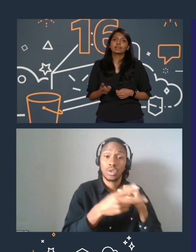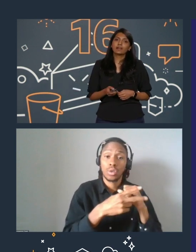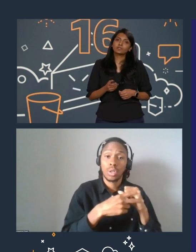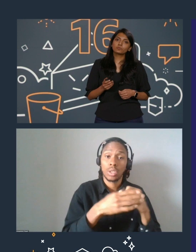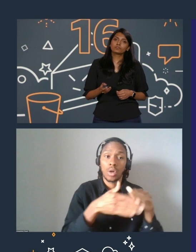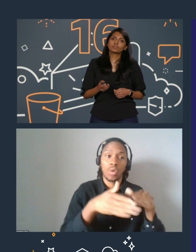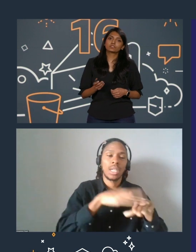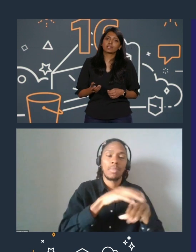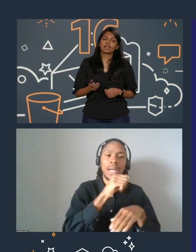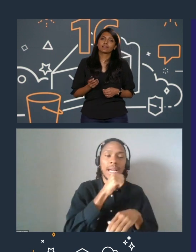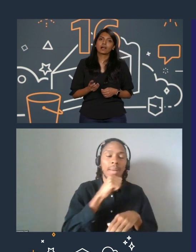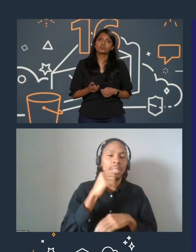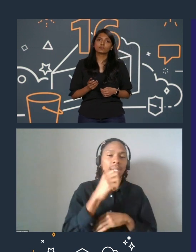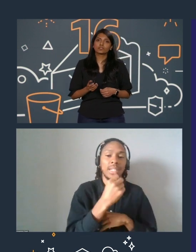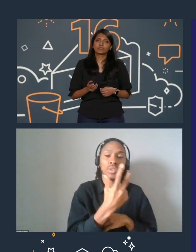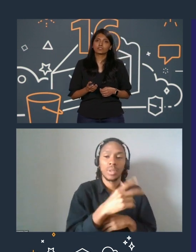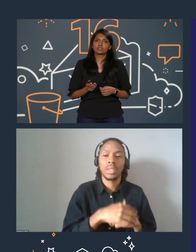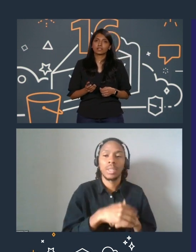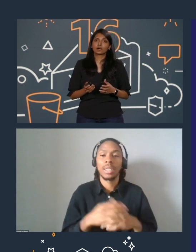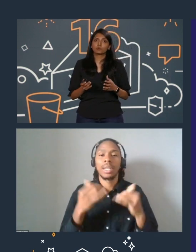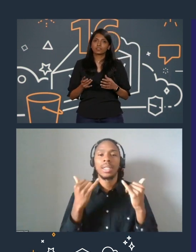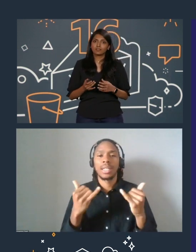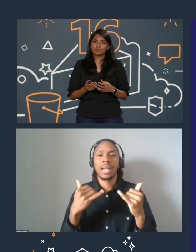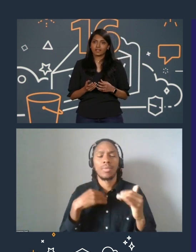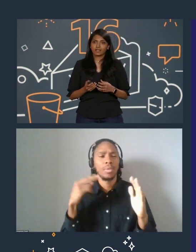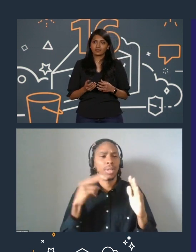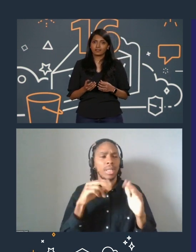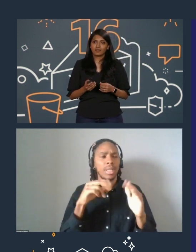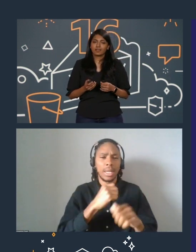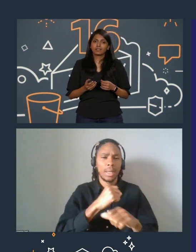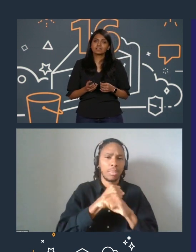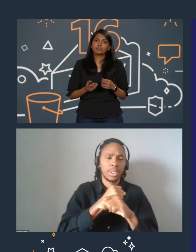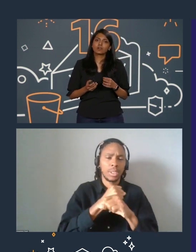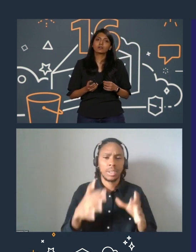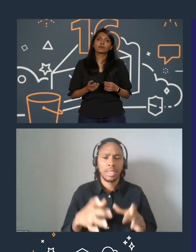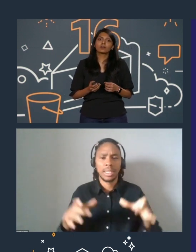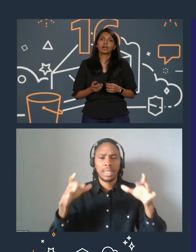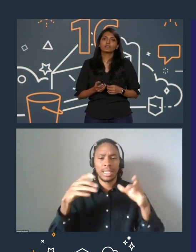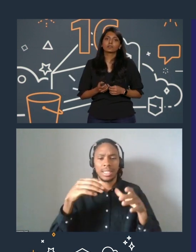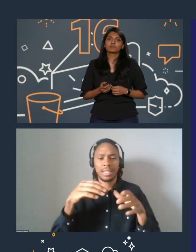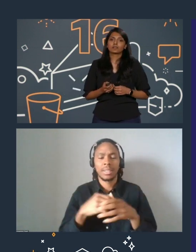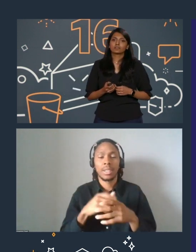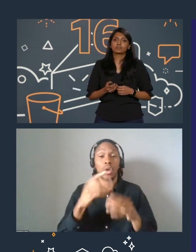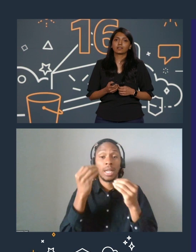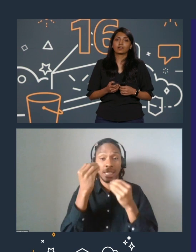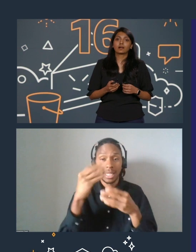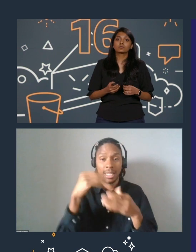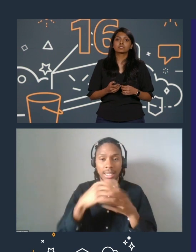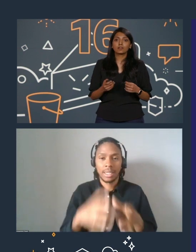Now that we've looked at how to protect your data within a bucket, let's now talk about how you can protect your data outside